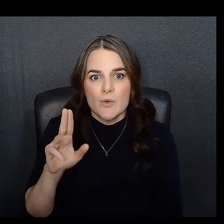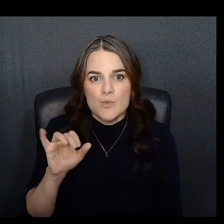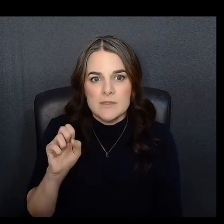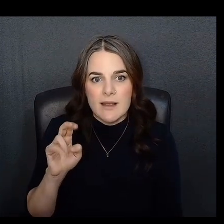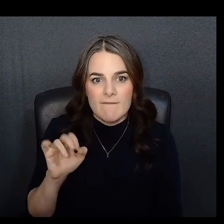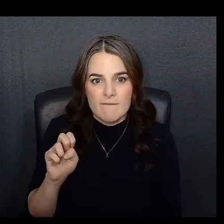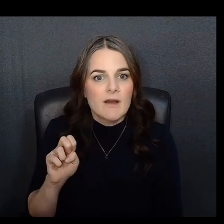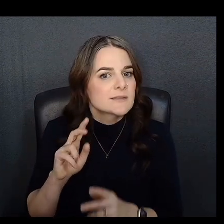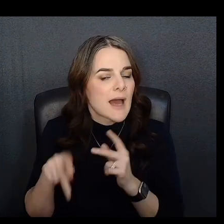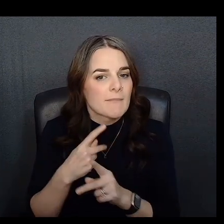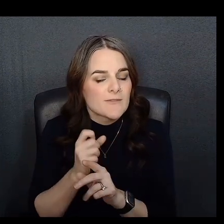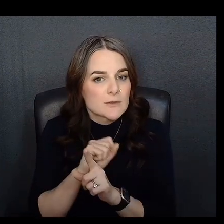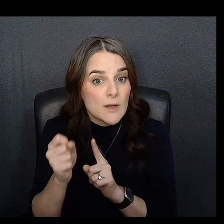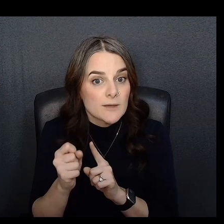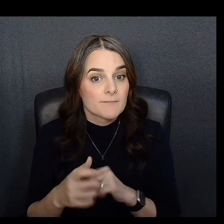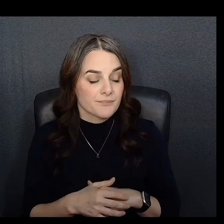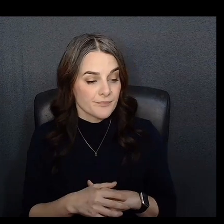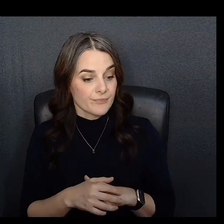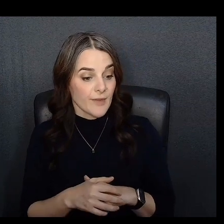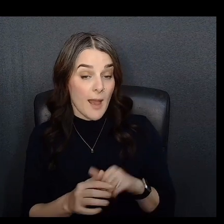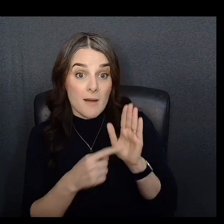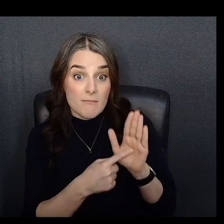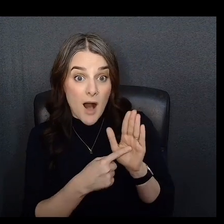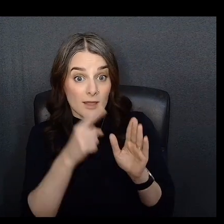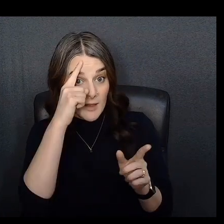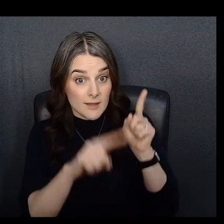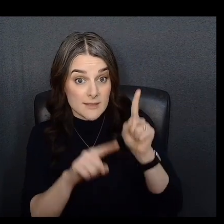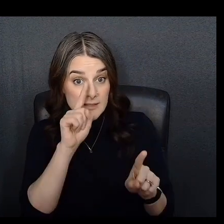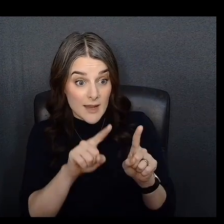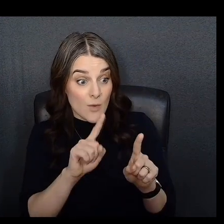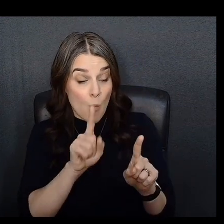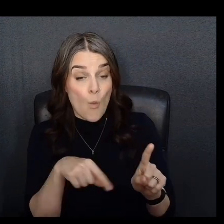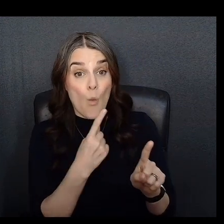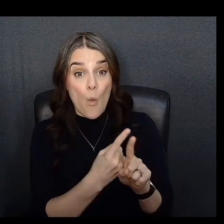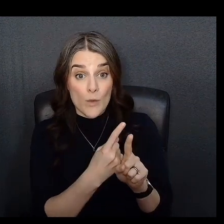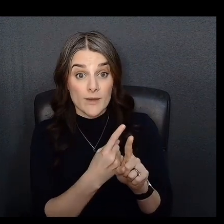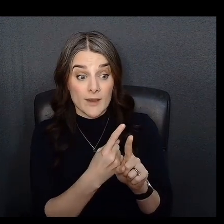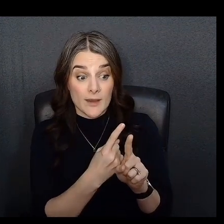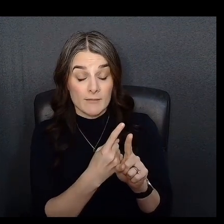in everyday situations doesn't have to just always be thought of in a sexual context.